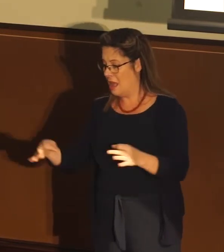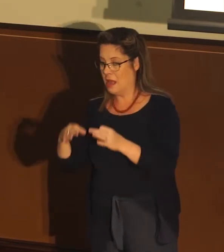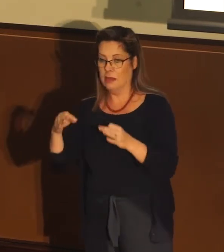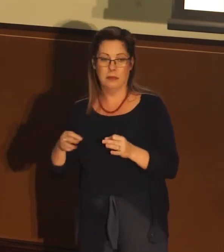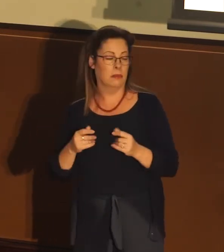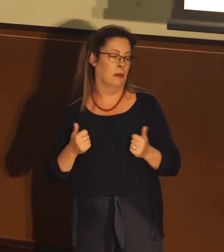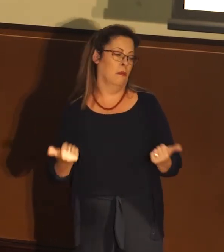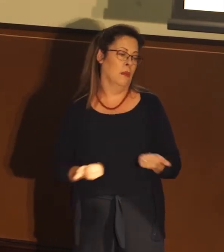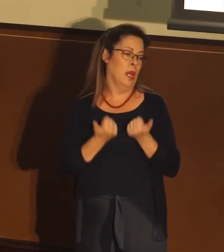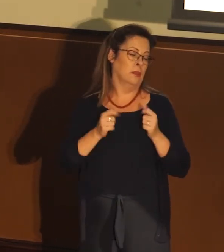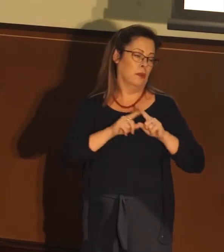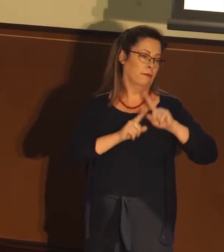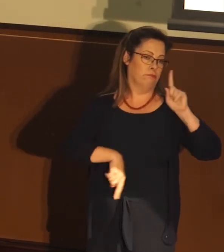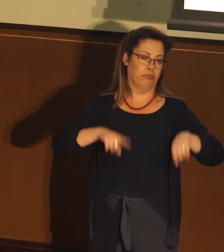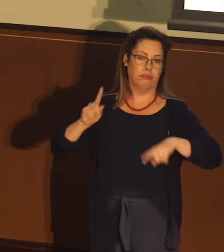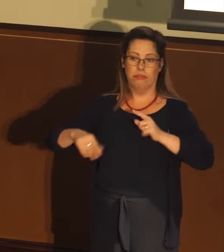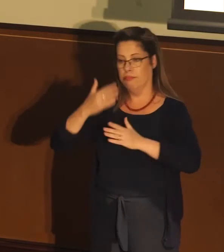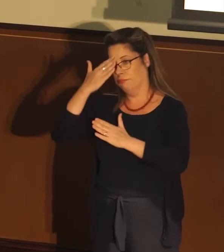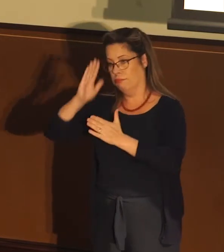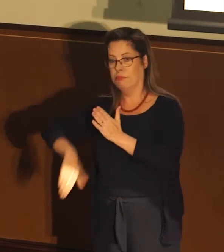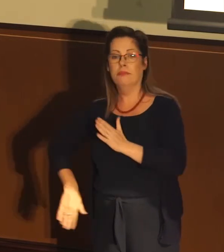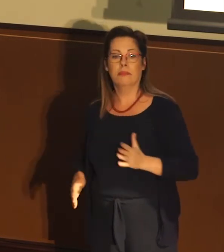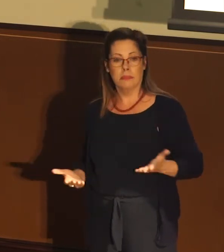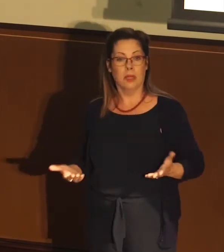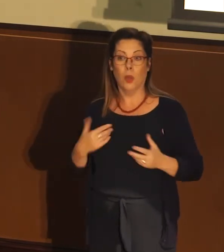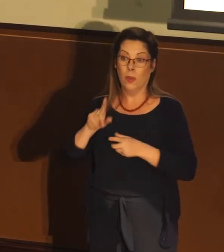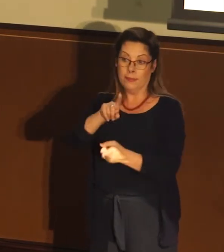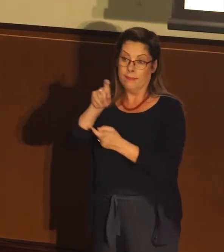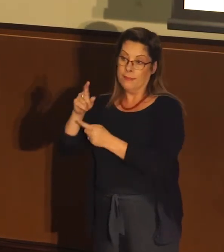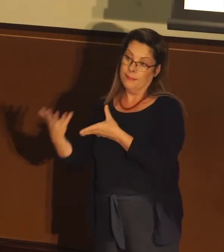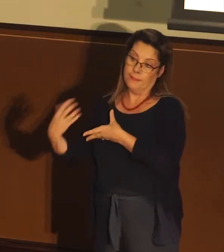particularly in the time of year at need.